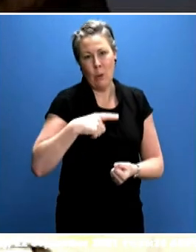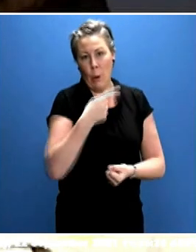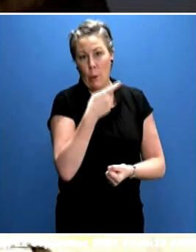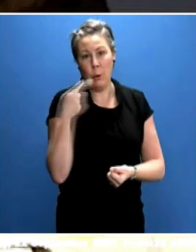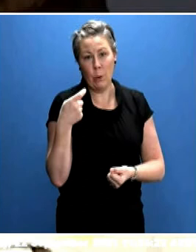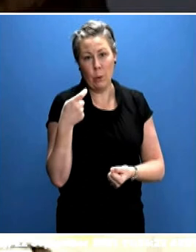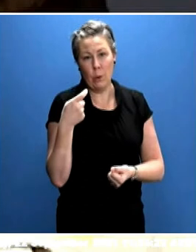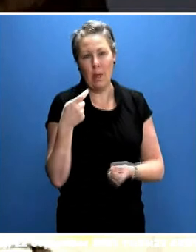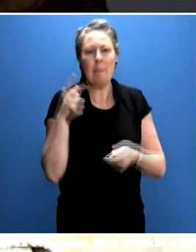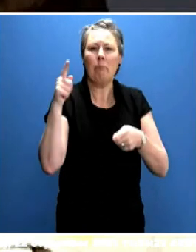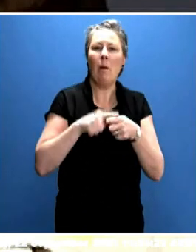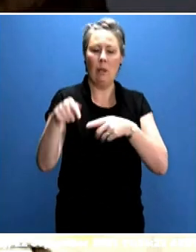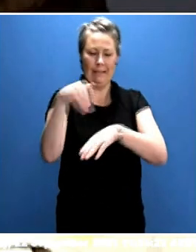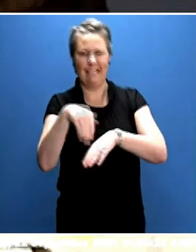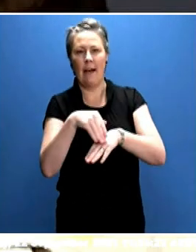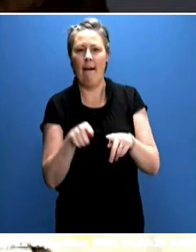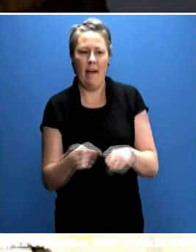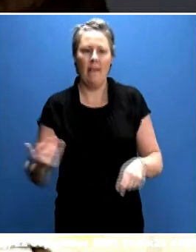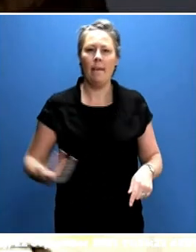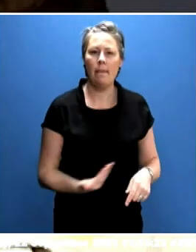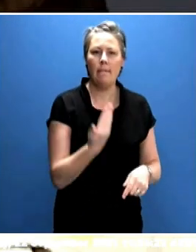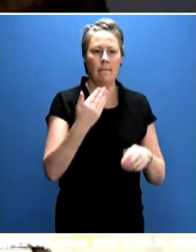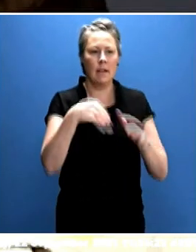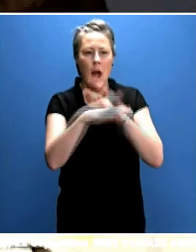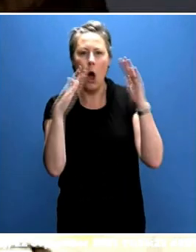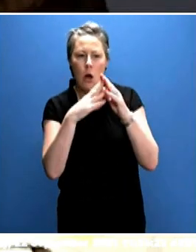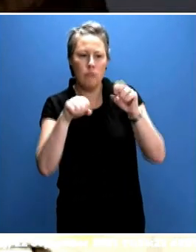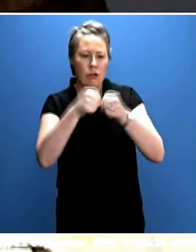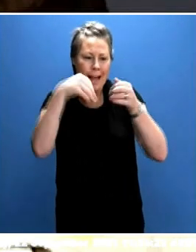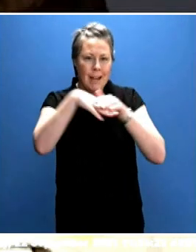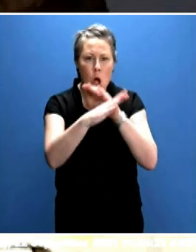such as burglaries, stealing, stealing of motor vehicles.